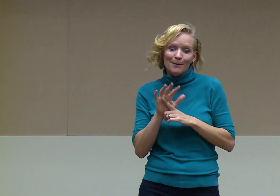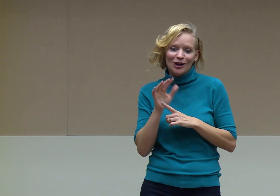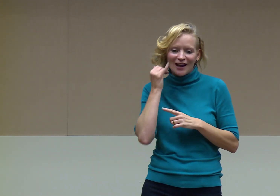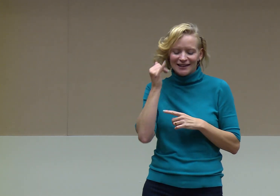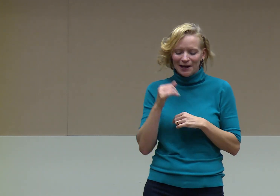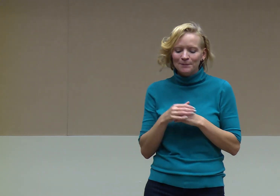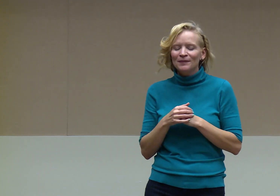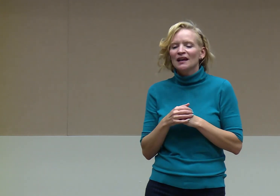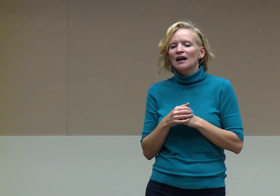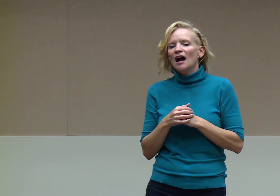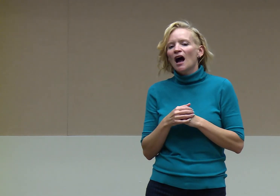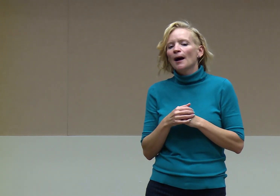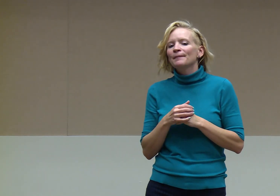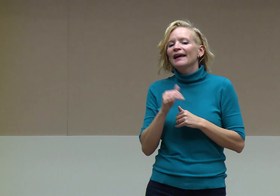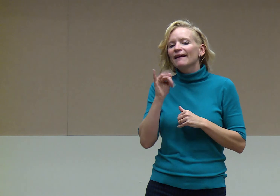It's a popular idea.